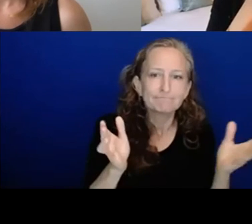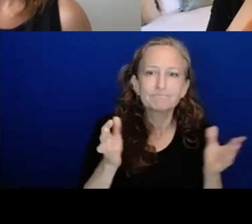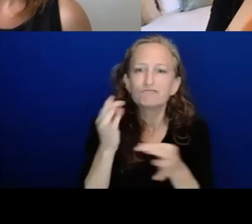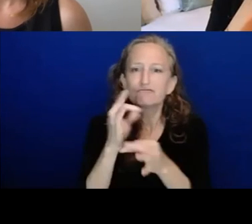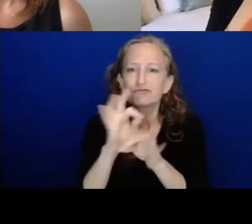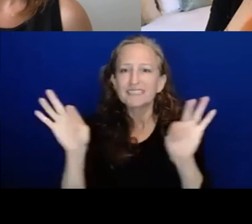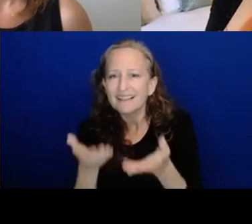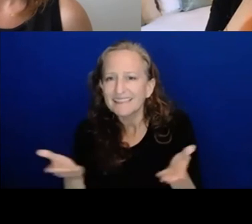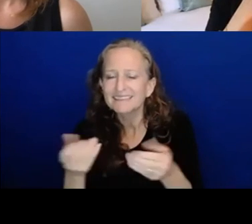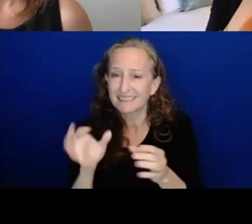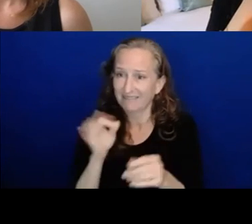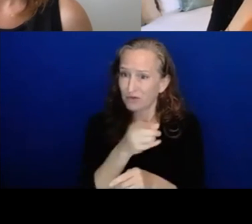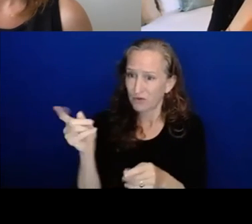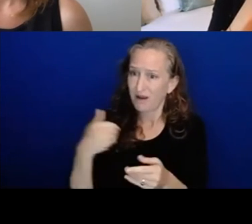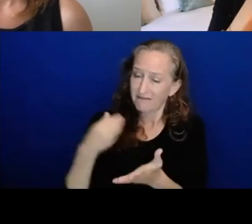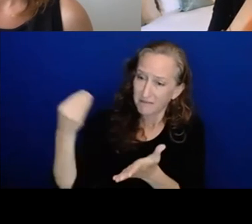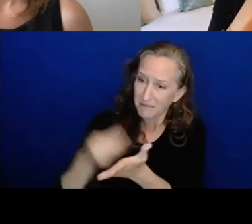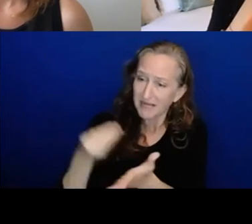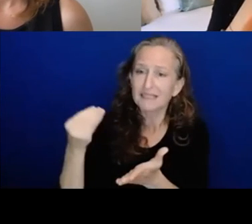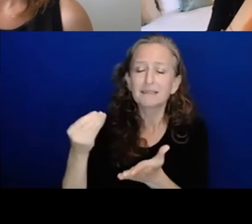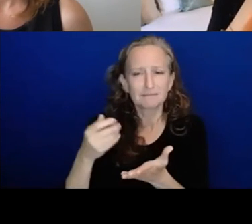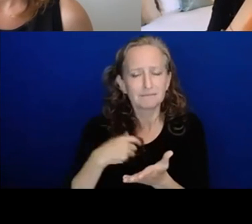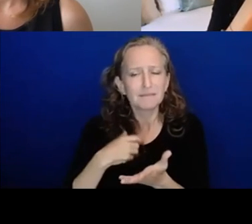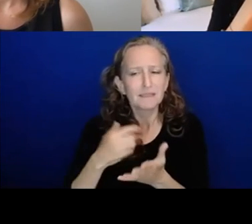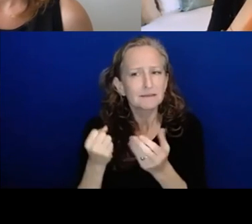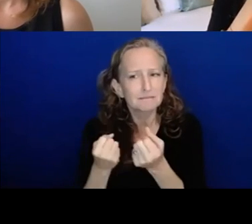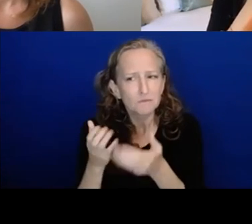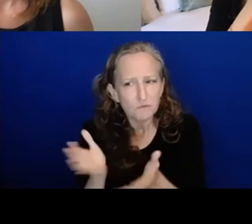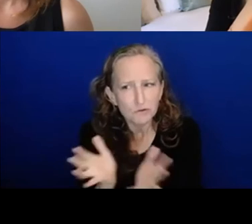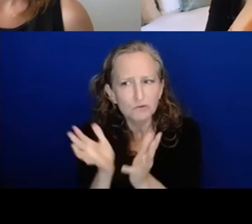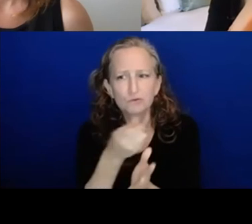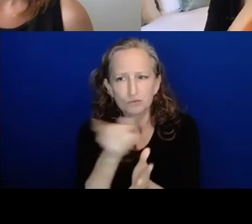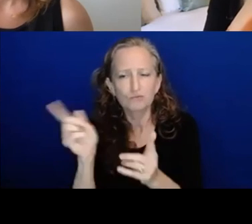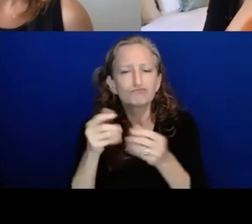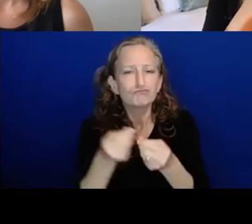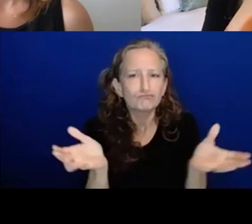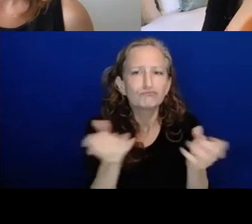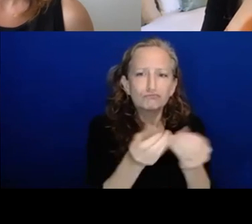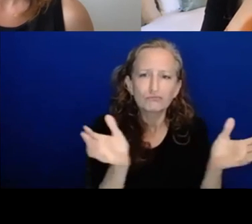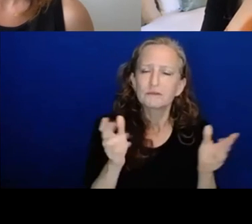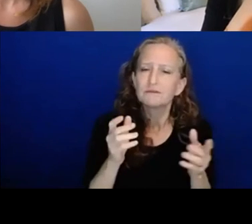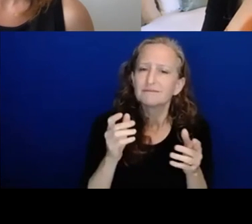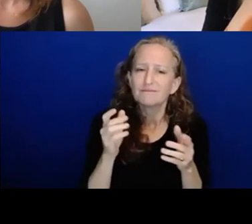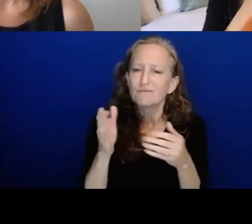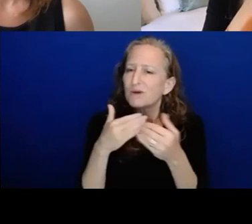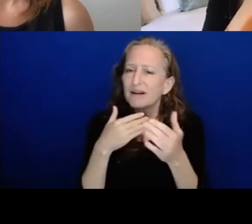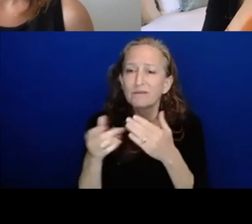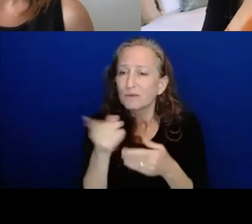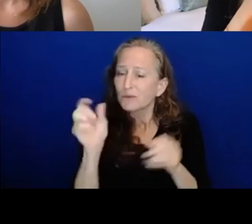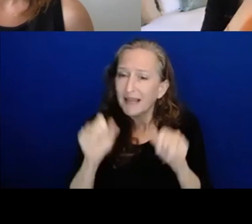Authority. I think we've donated 60,000 masks to some of the poorest communities in New